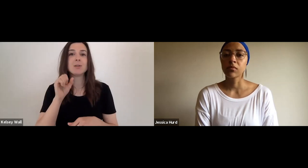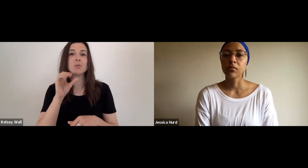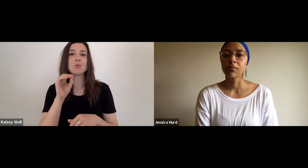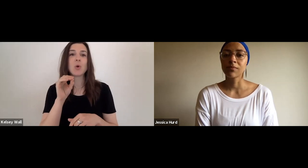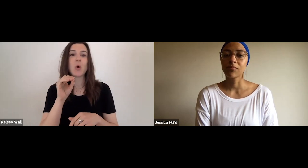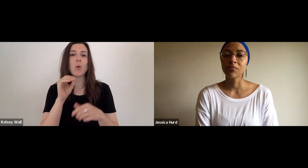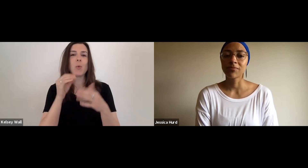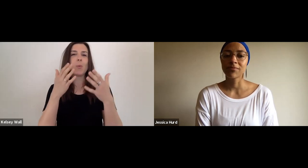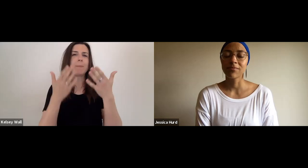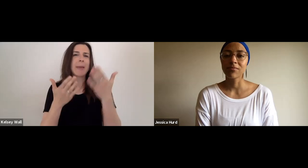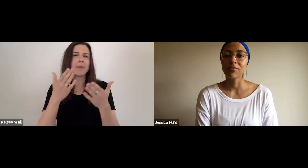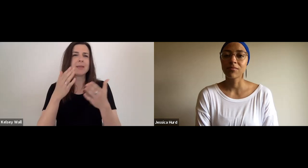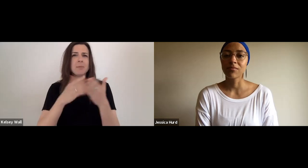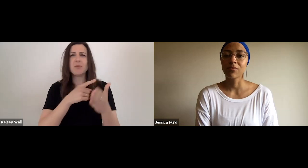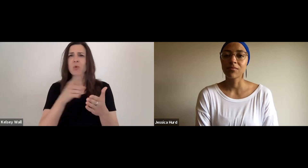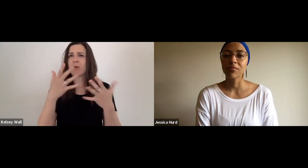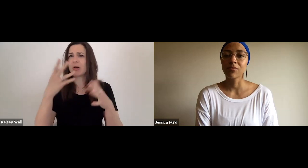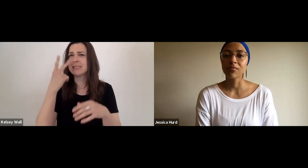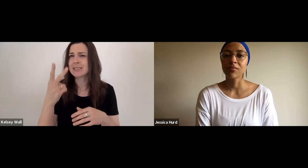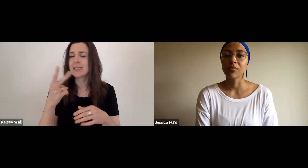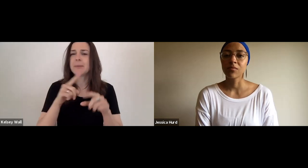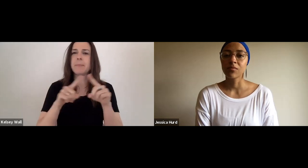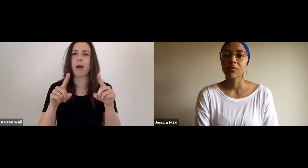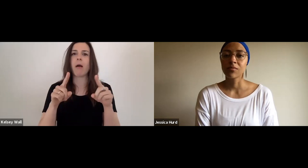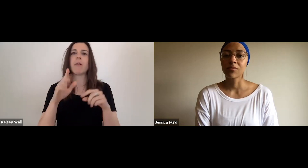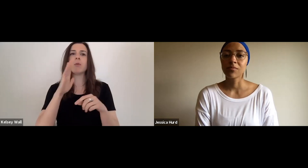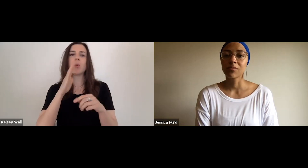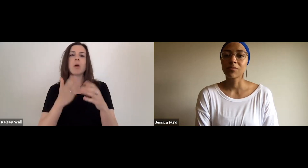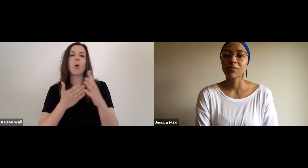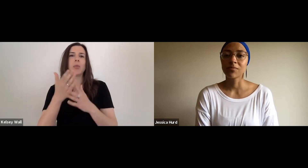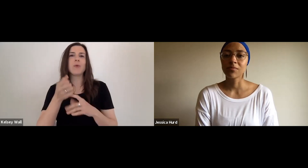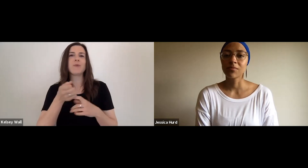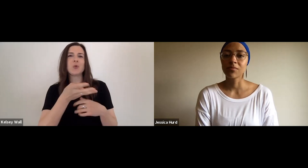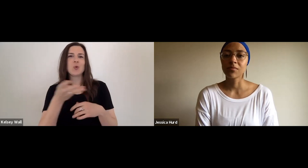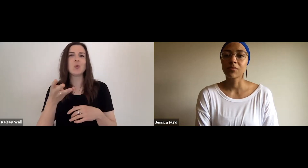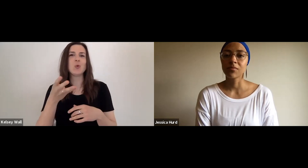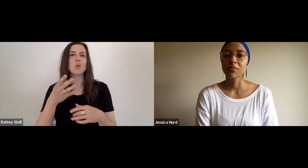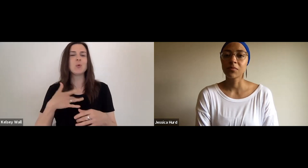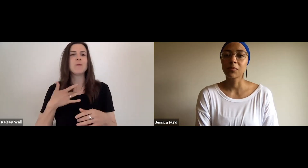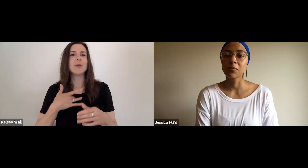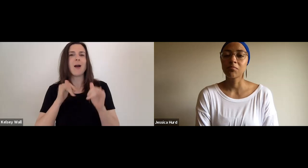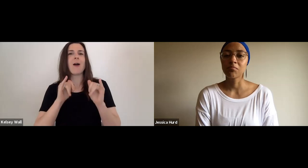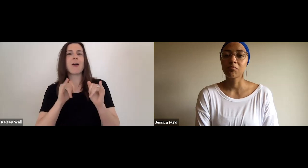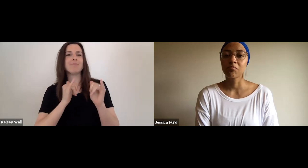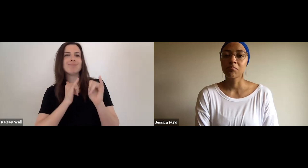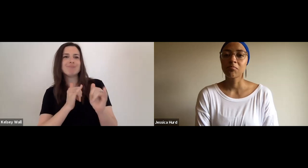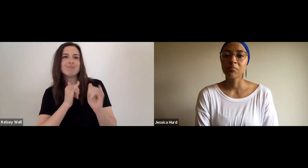and alumni like yourselves. So, maybe if you see a few of these,